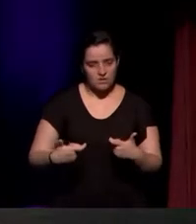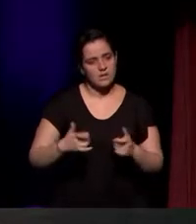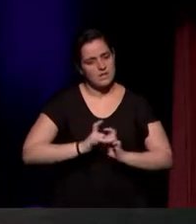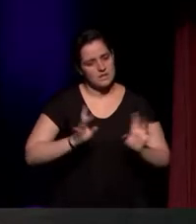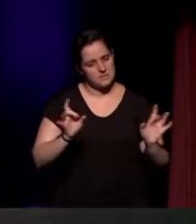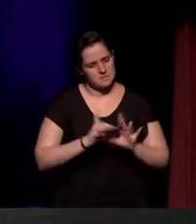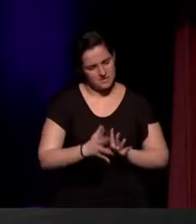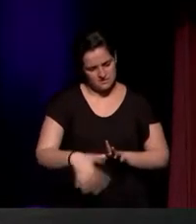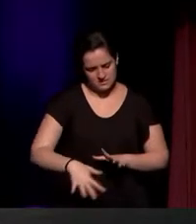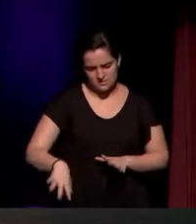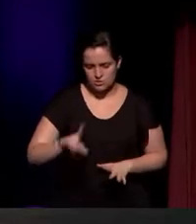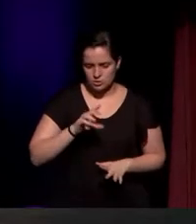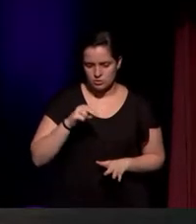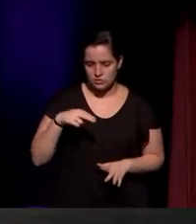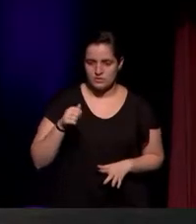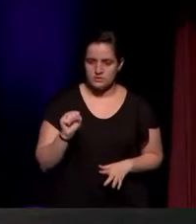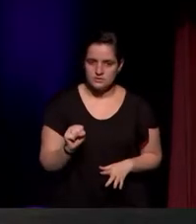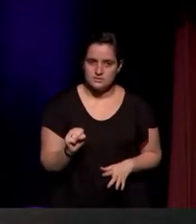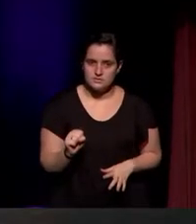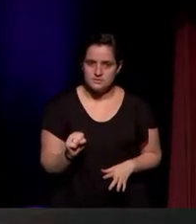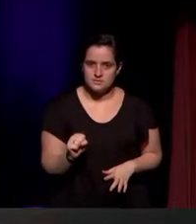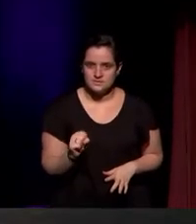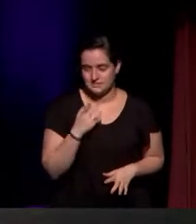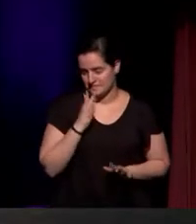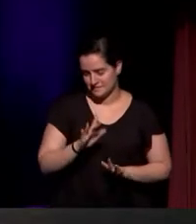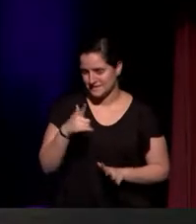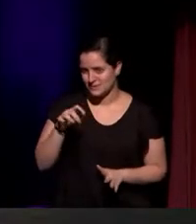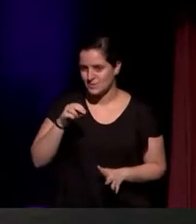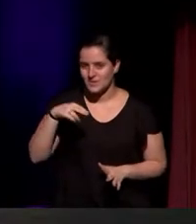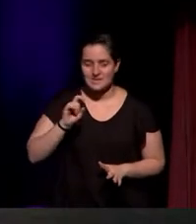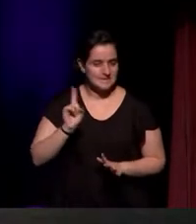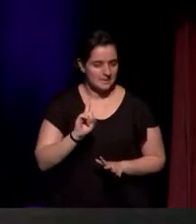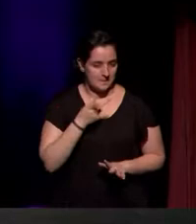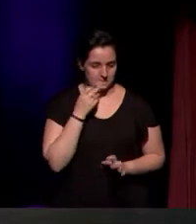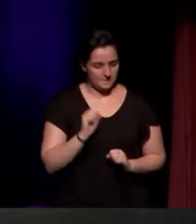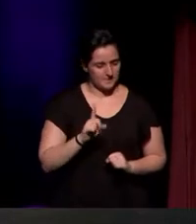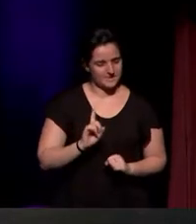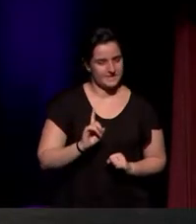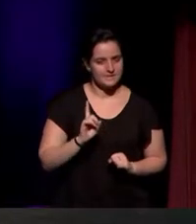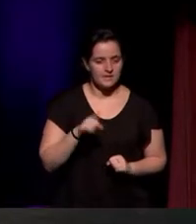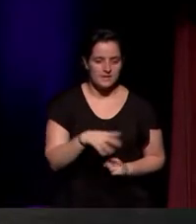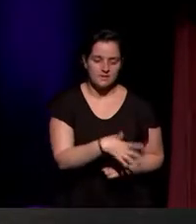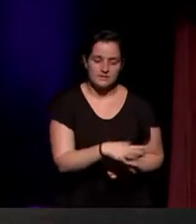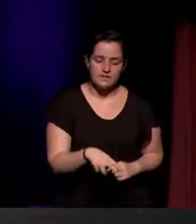zones, not, here you cannot talk about zones, regions, some regions were liberated.